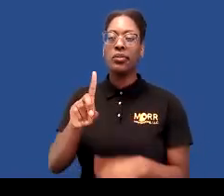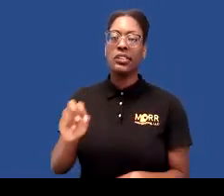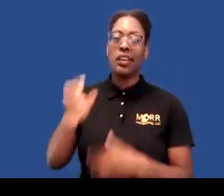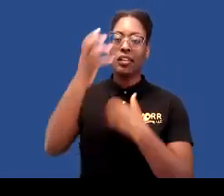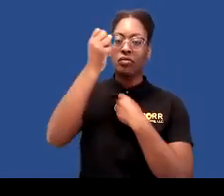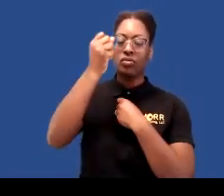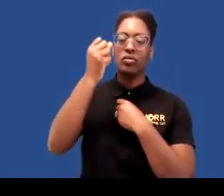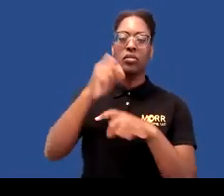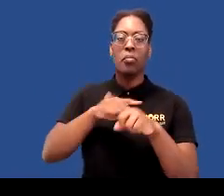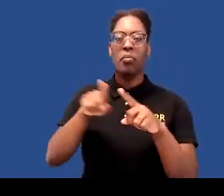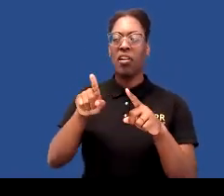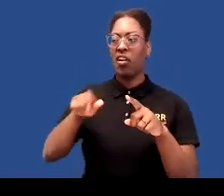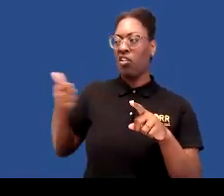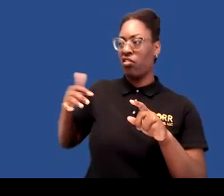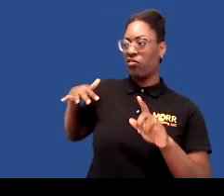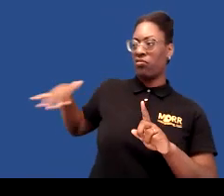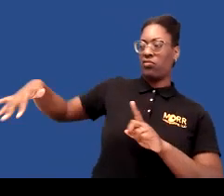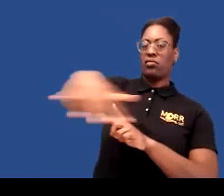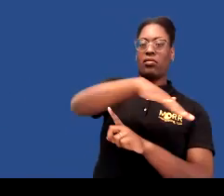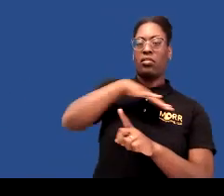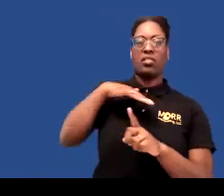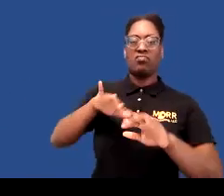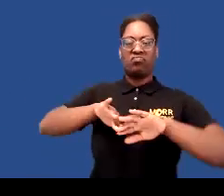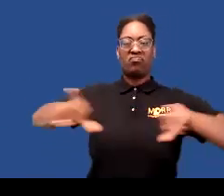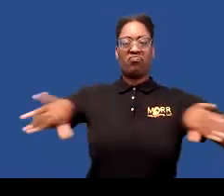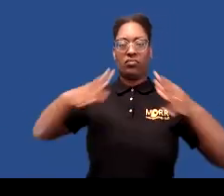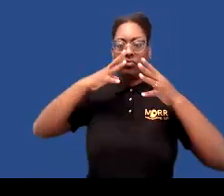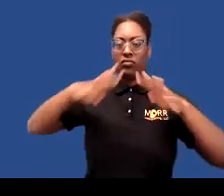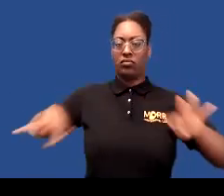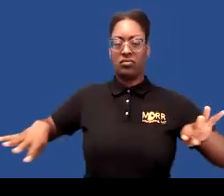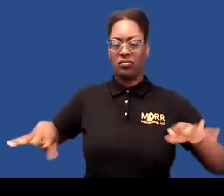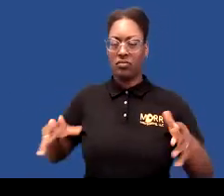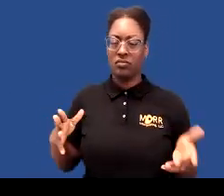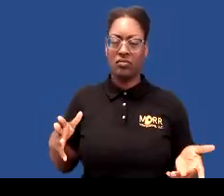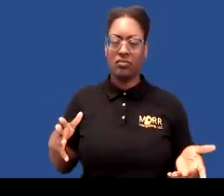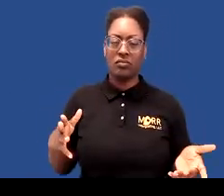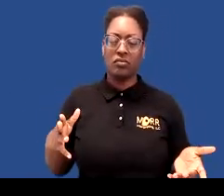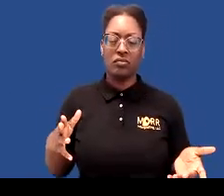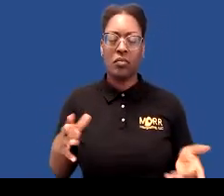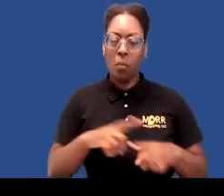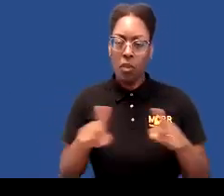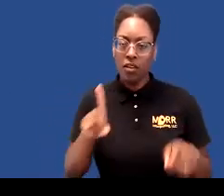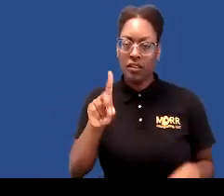and everything else is excluded. But decolonization, at its heart,